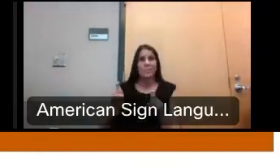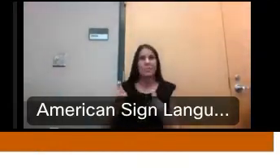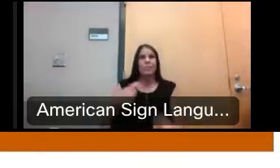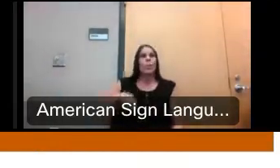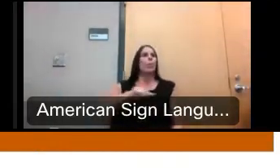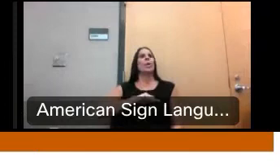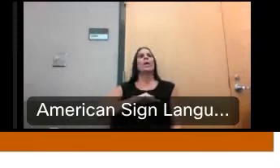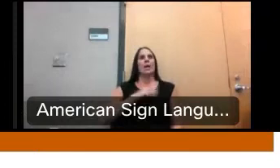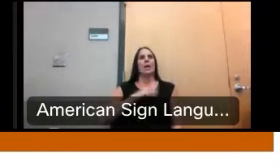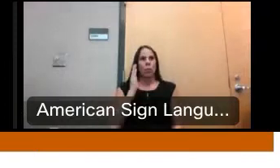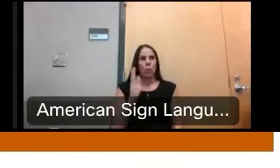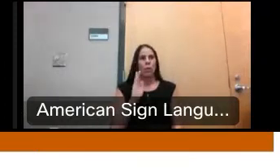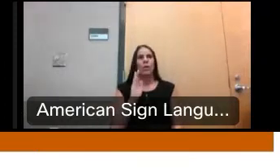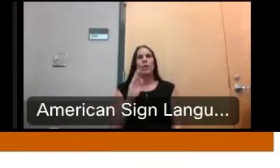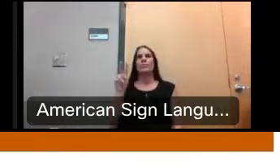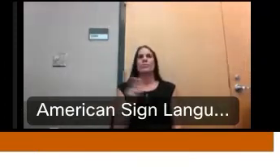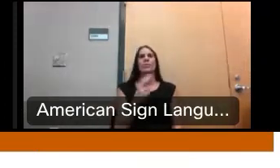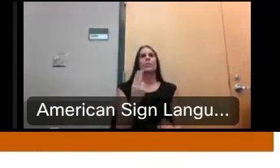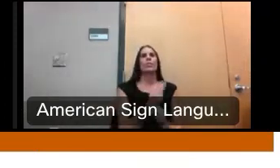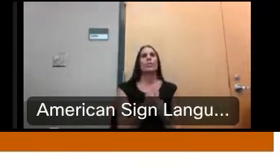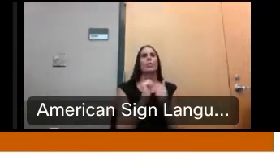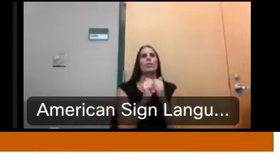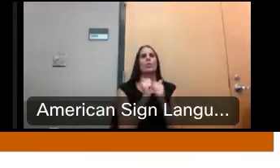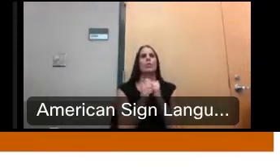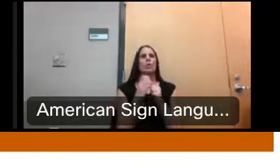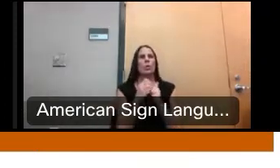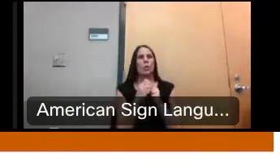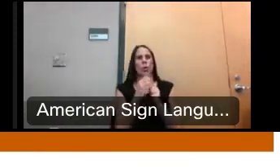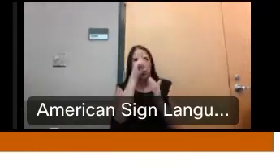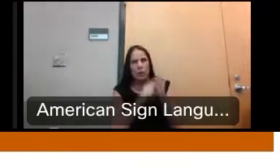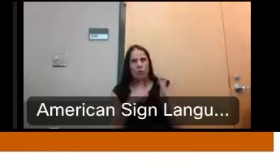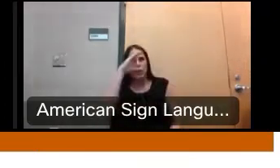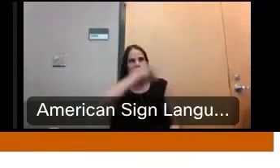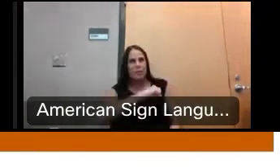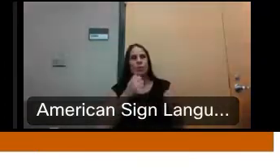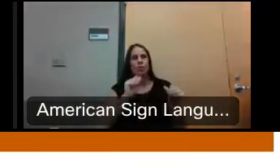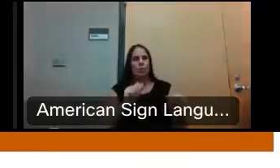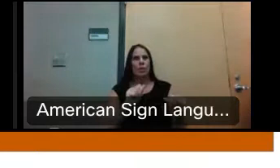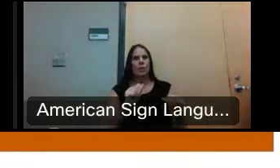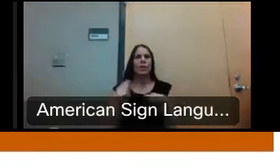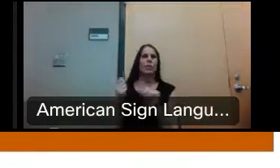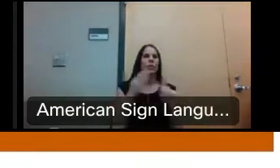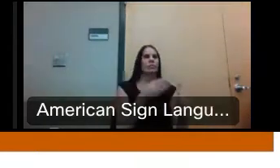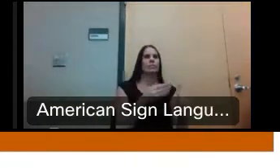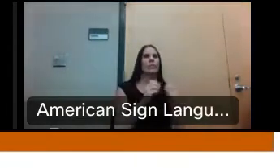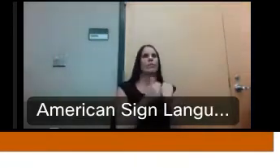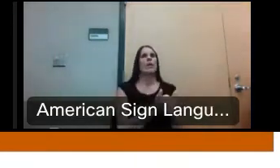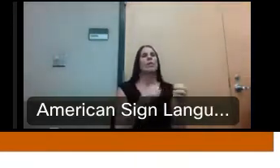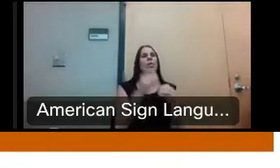it on the sports thing. And so instead we, like, checked our assumption, we tried it. We went the smarter direction, um, similar examples. Some of the state funded